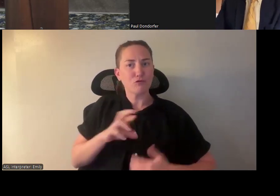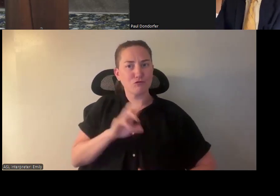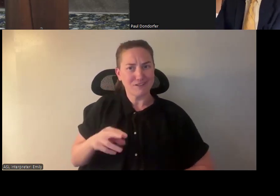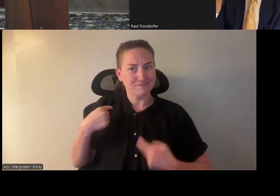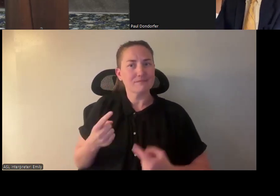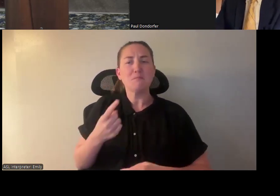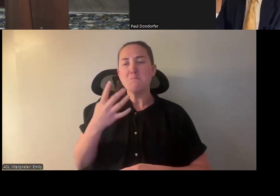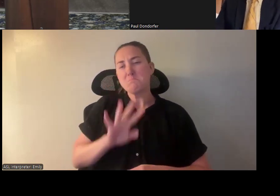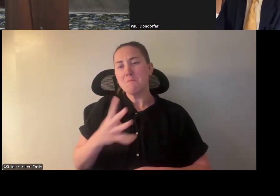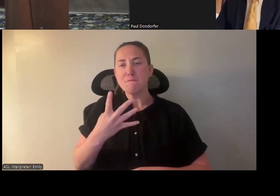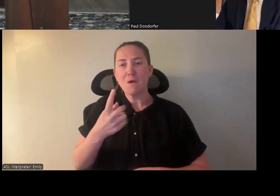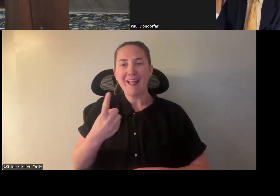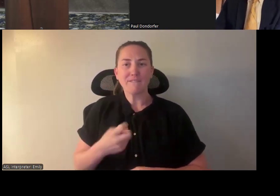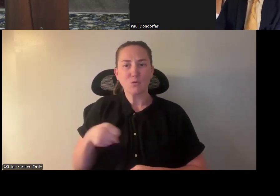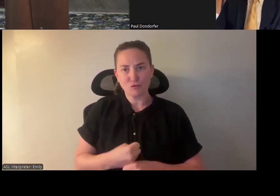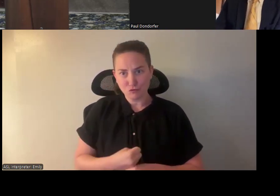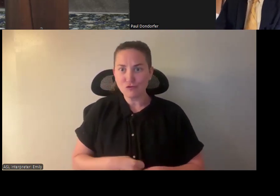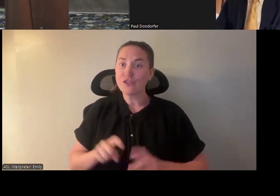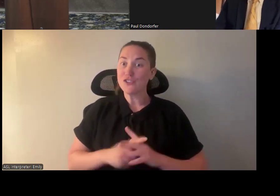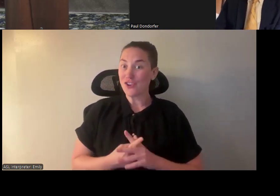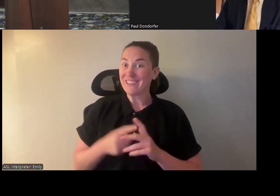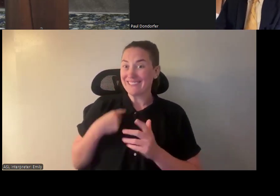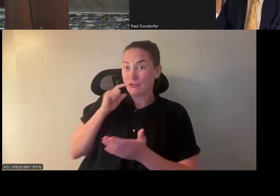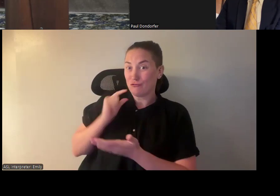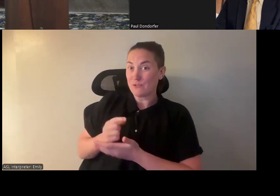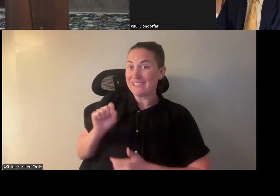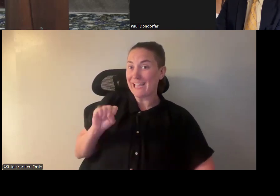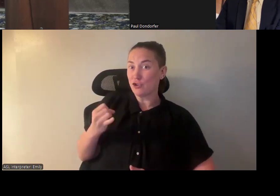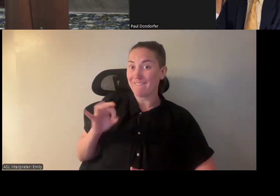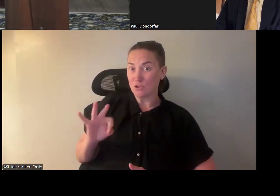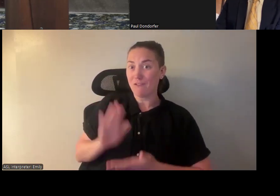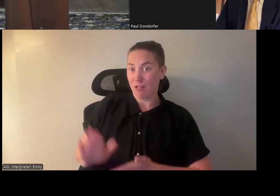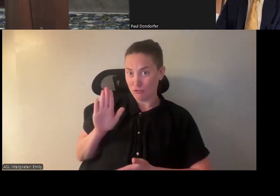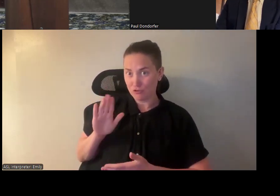and a half years Started as a fresh graduate of St John Fischer College Um and at that time at that